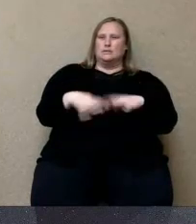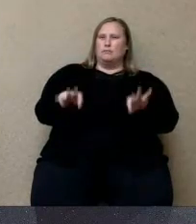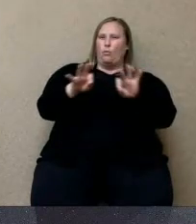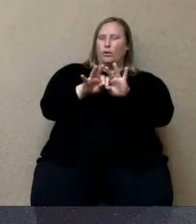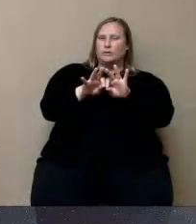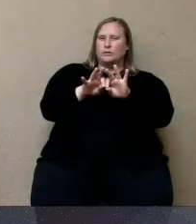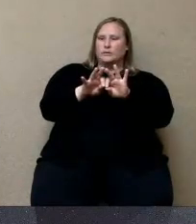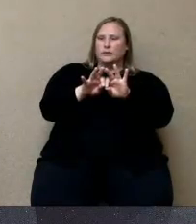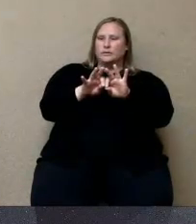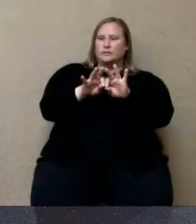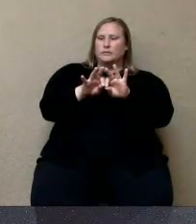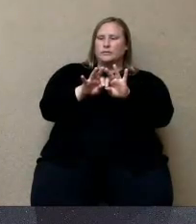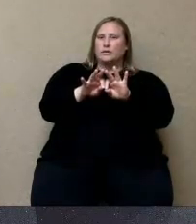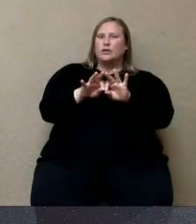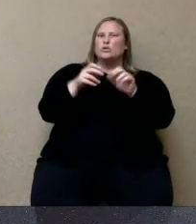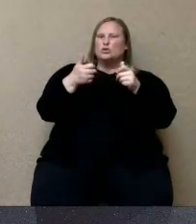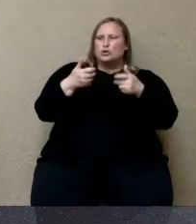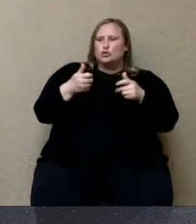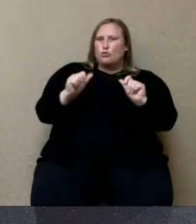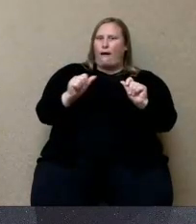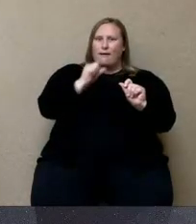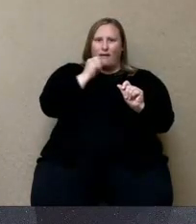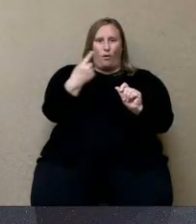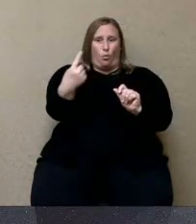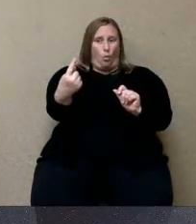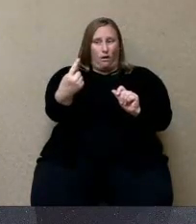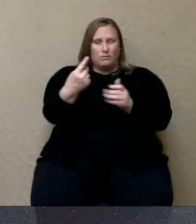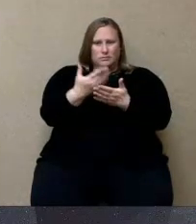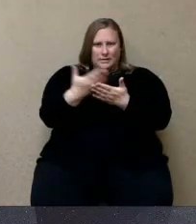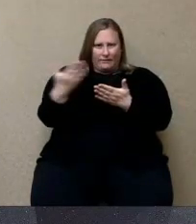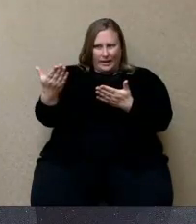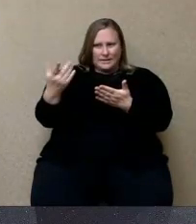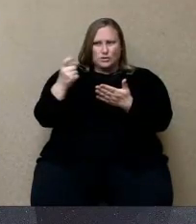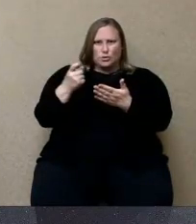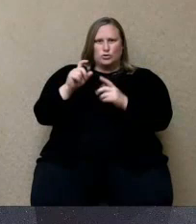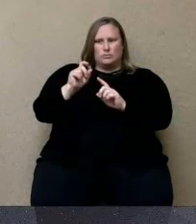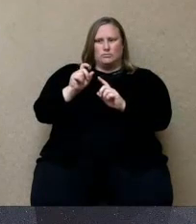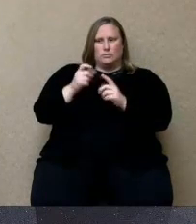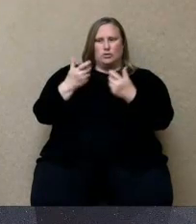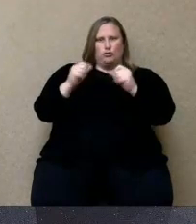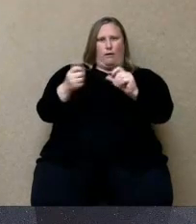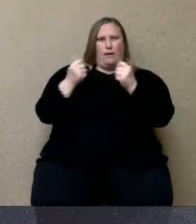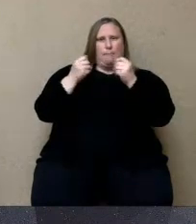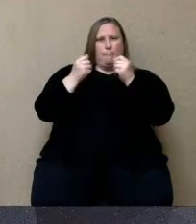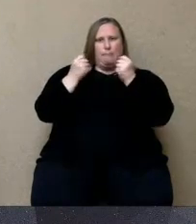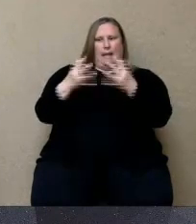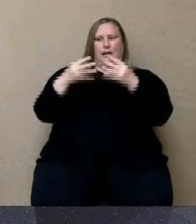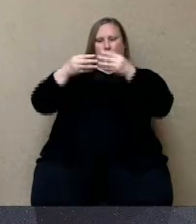reiterate, that there should be trials of more than one thing to really confirm that you've got the right system and the right match.